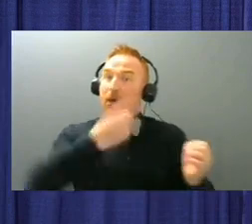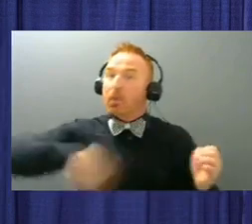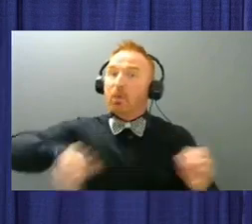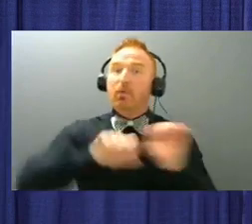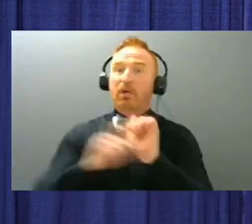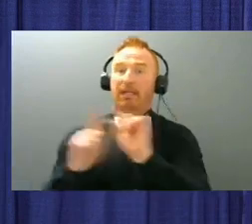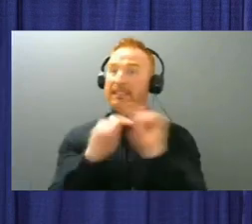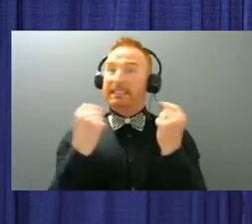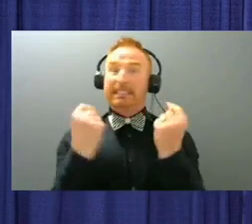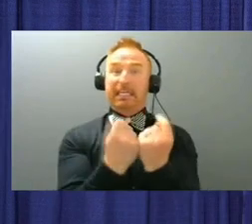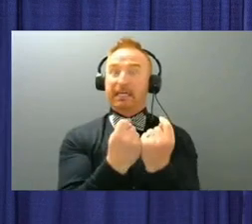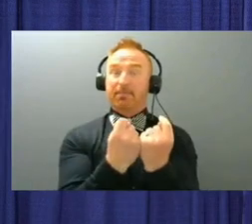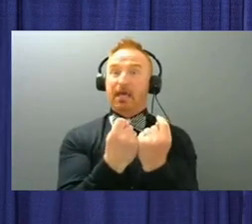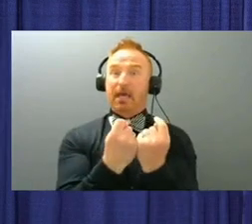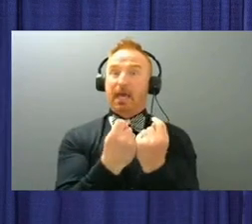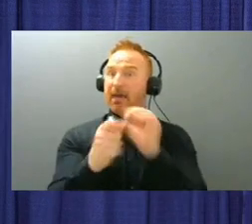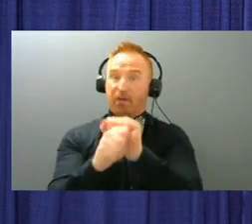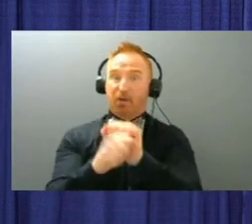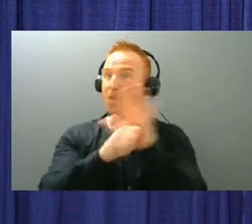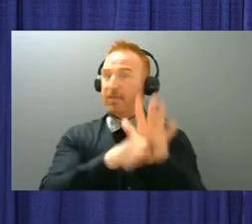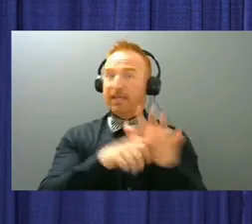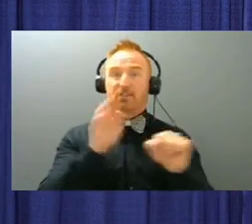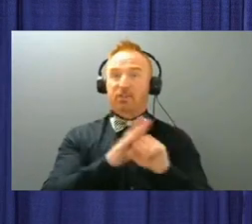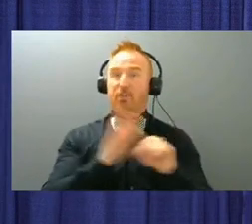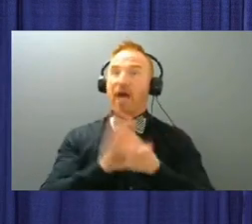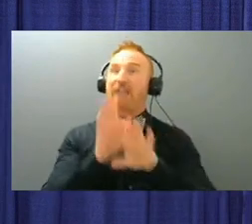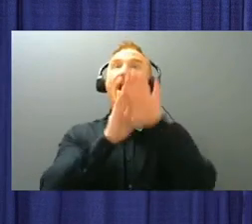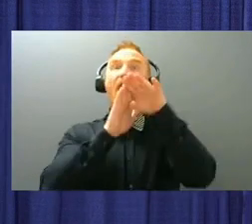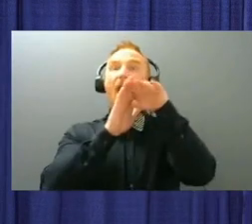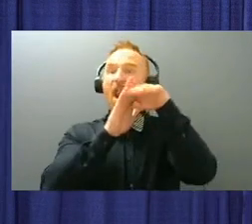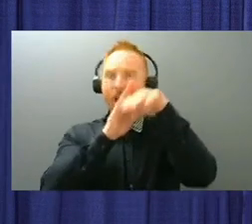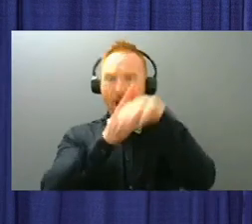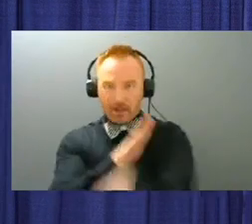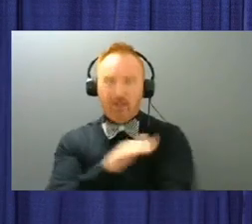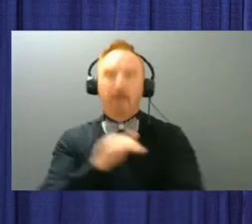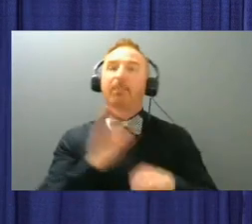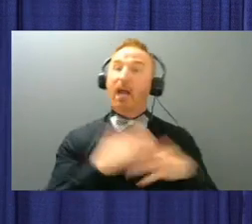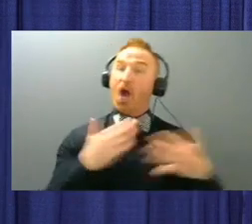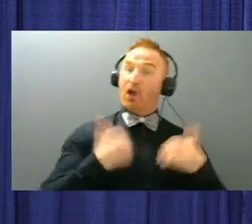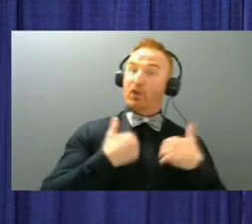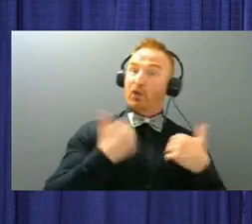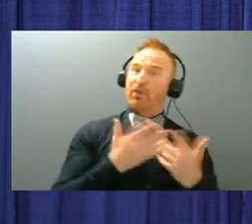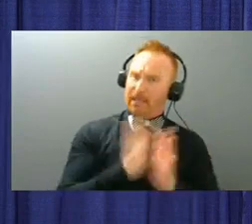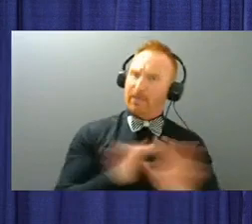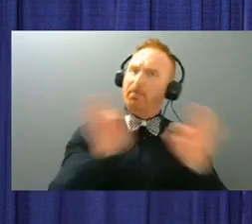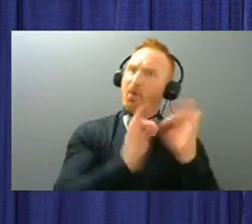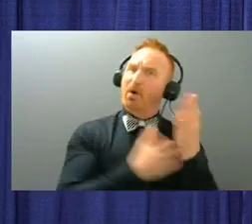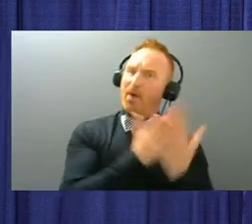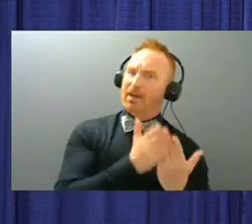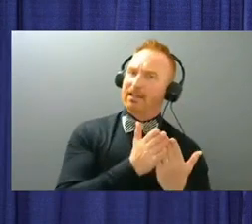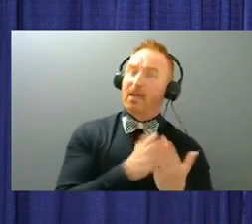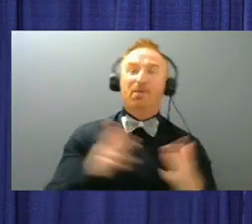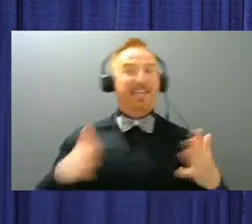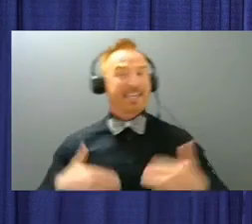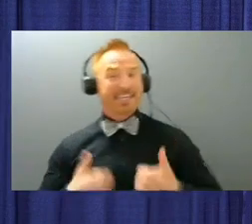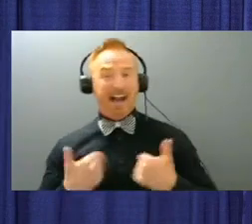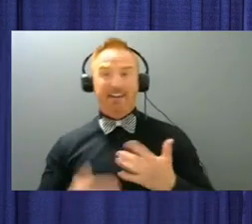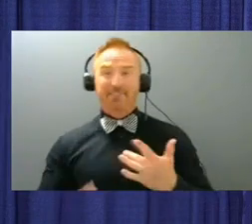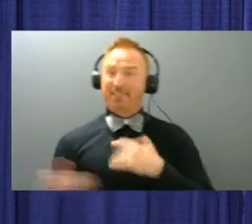tobacco COVID, and our youth are a critical part of that team. They note that even when they feel young and strong and even